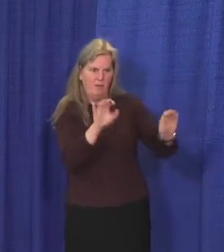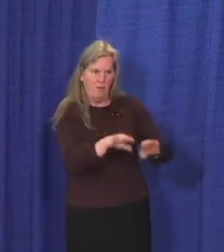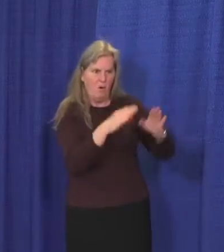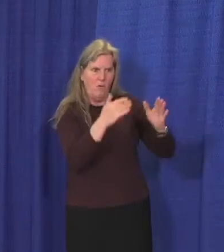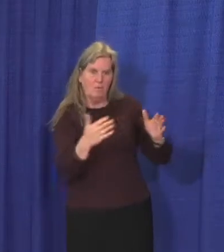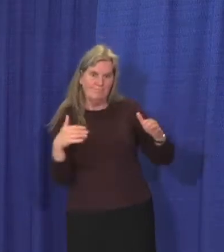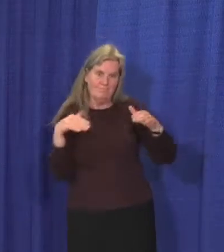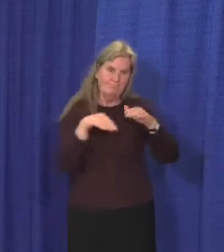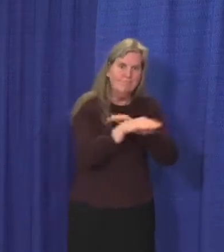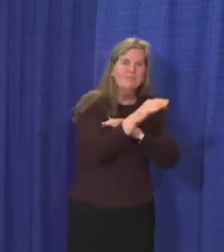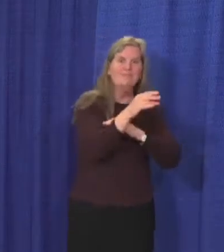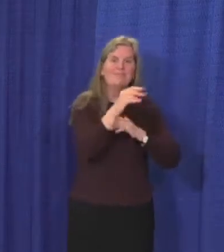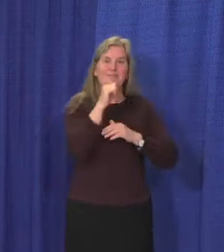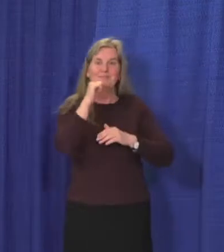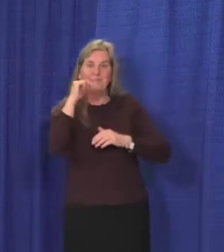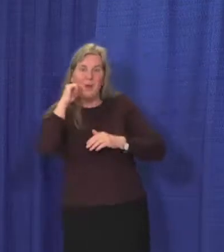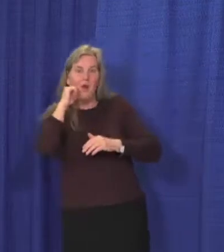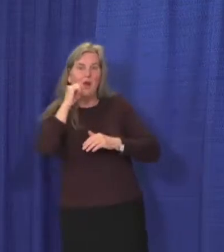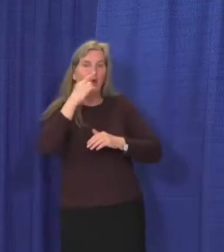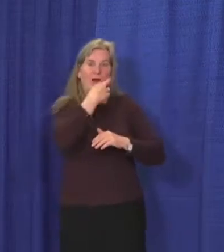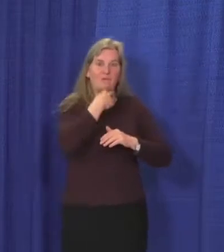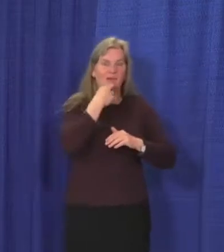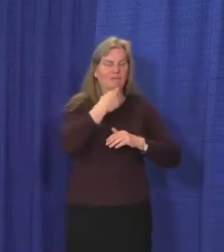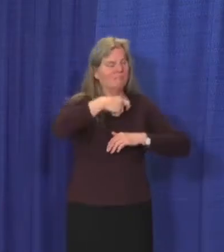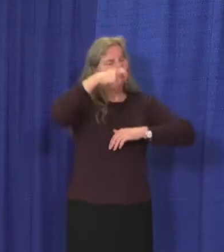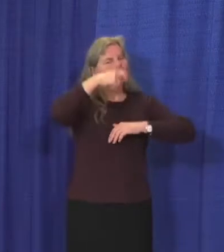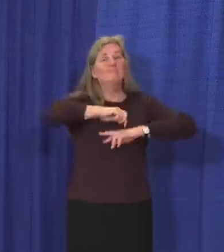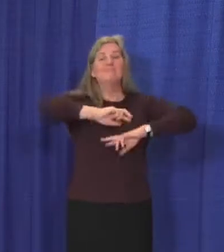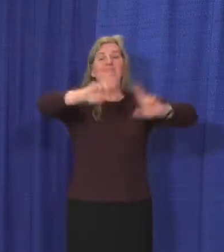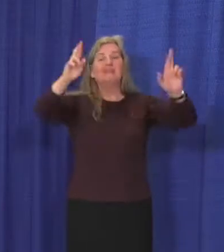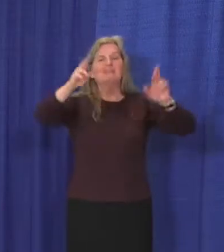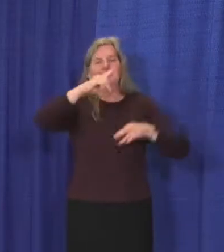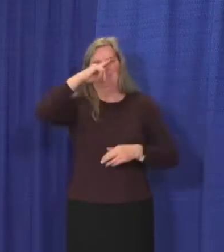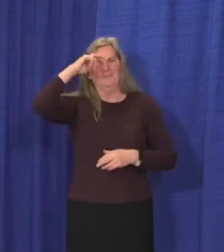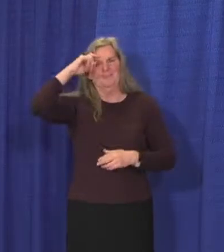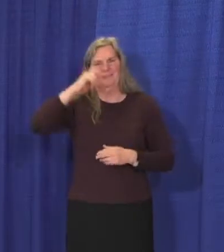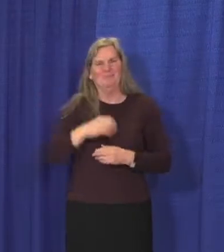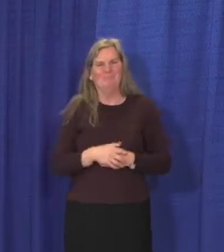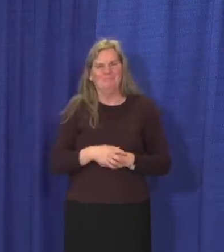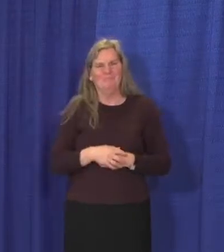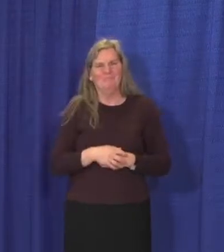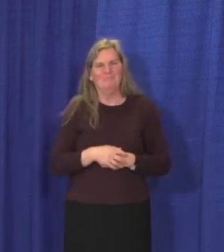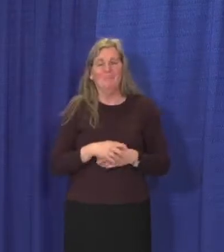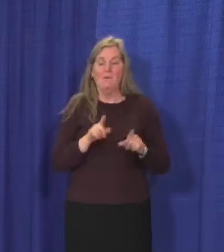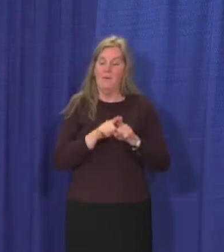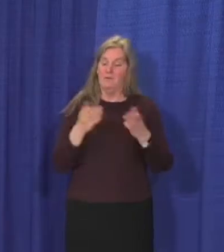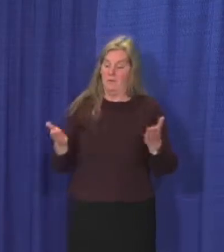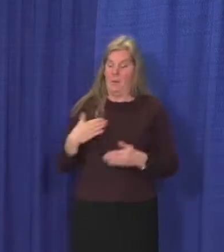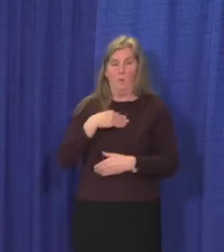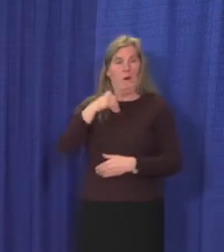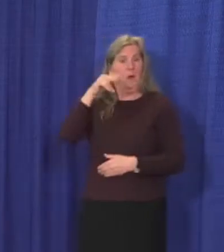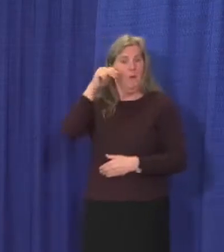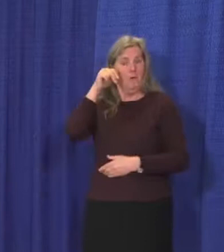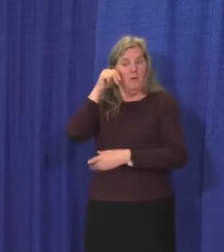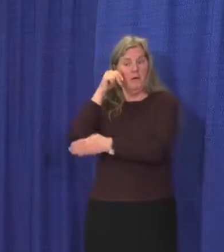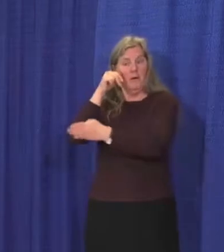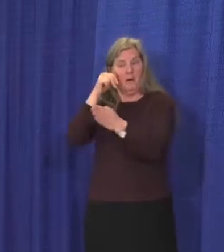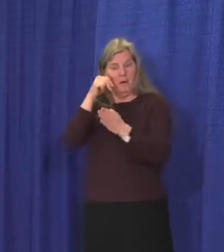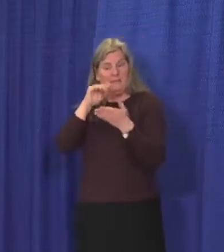guidelines to ensure they can safely welcome more customers. It is also great to see